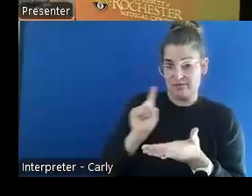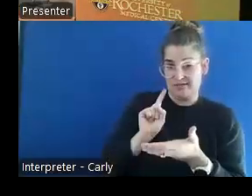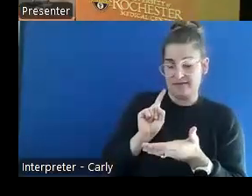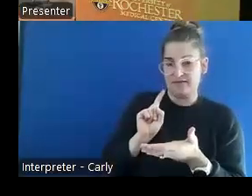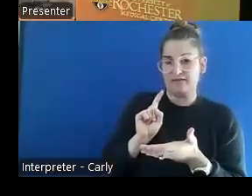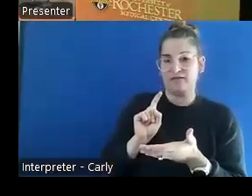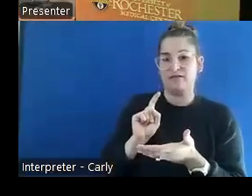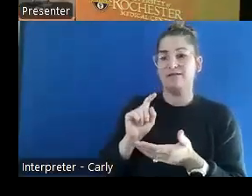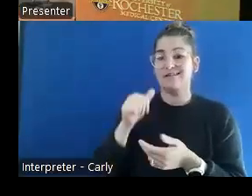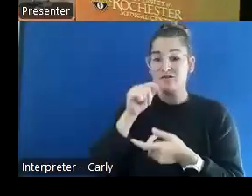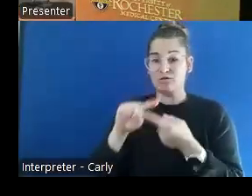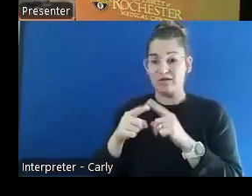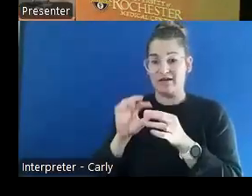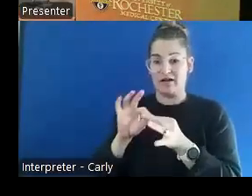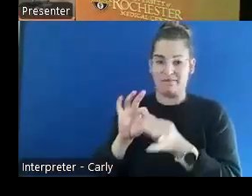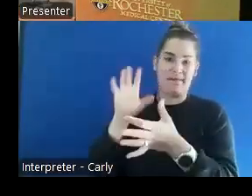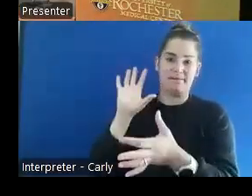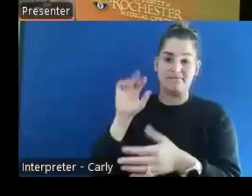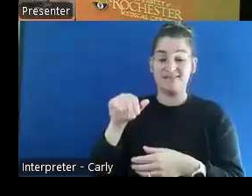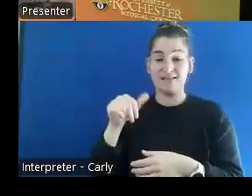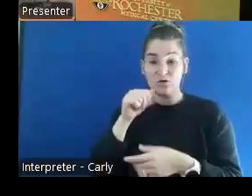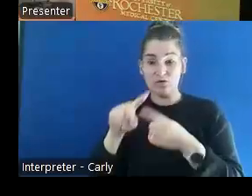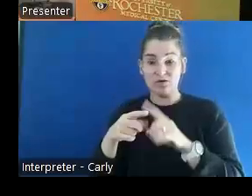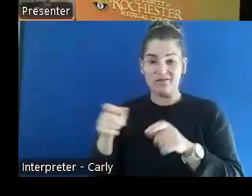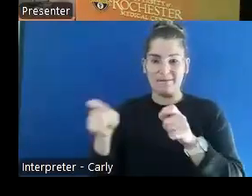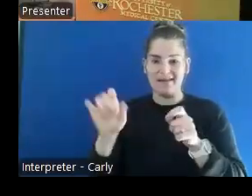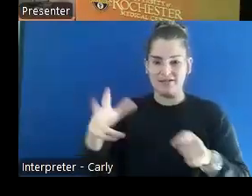their girlfriend who managed their insulin and that maybe clarified a lot on why the patient